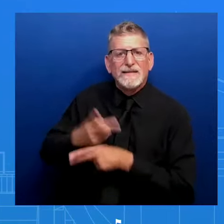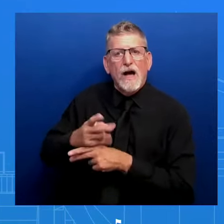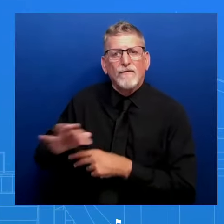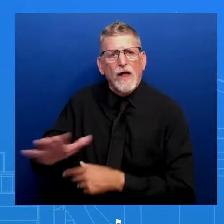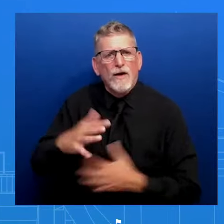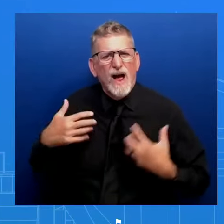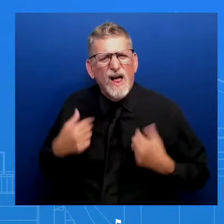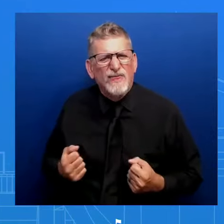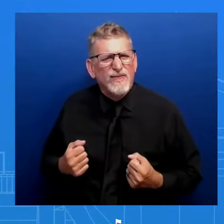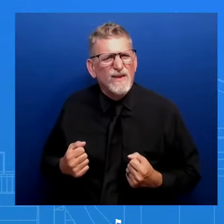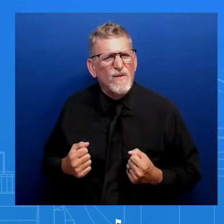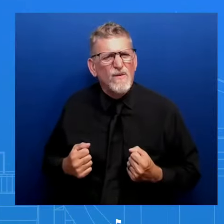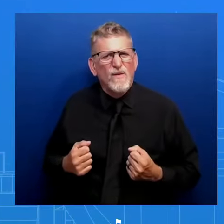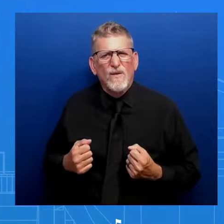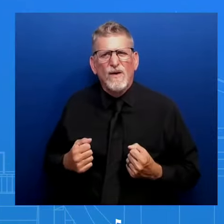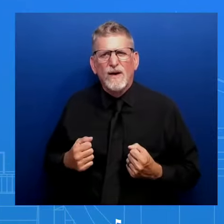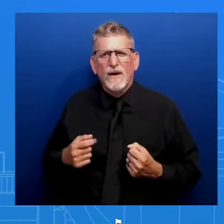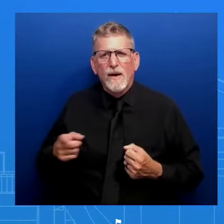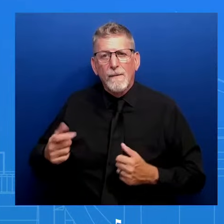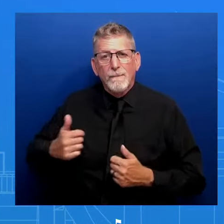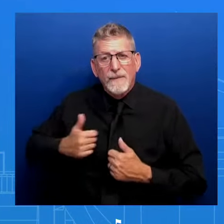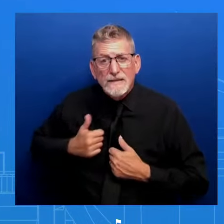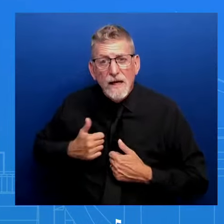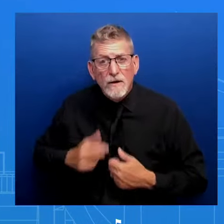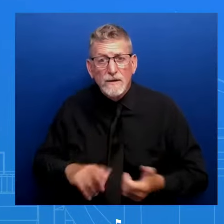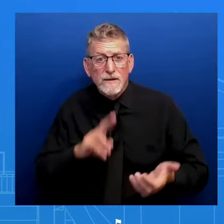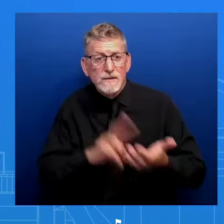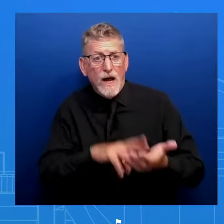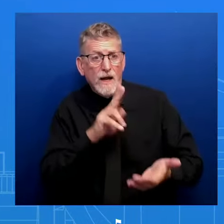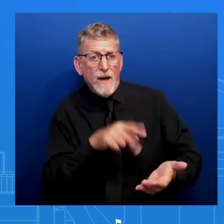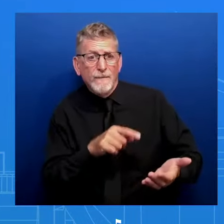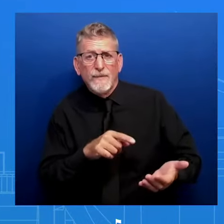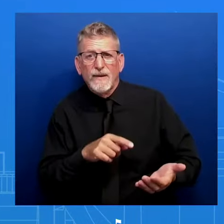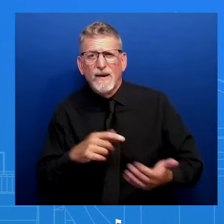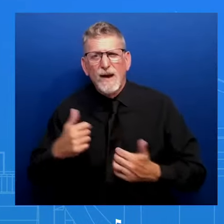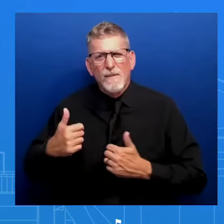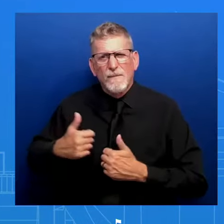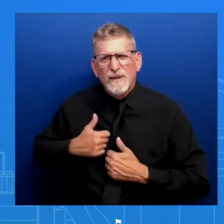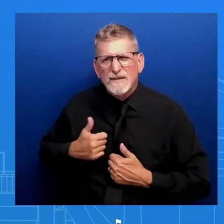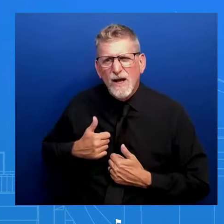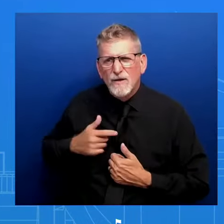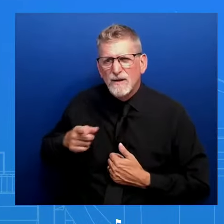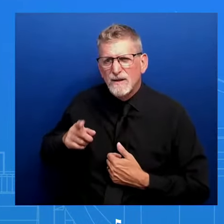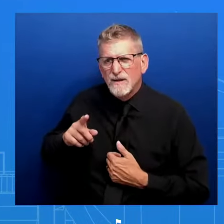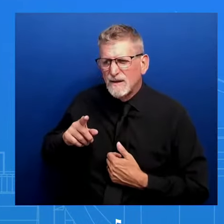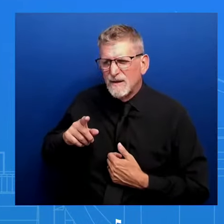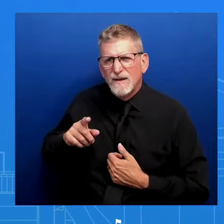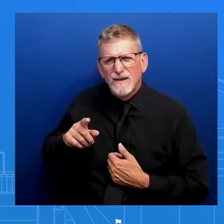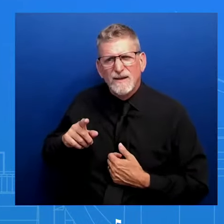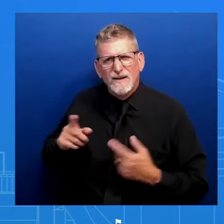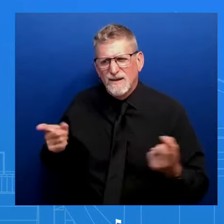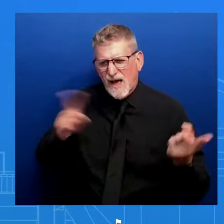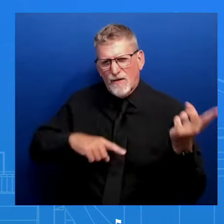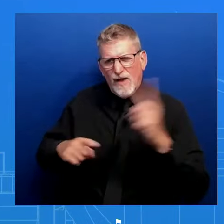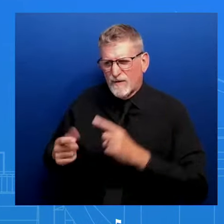and it's a covenant that the military makes with you when you sign up. The Press: Thank you. Ms. Jean-Pierre: Appreciate it. Thank you.